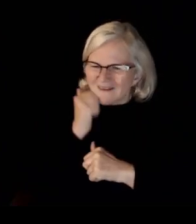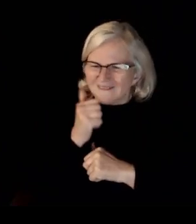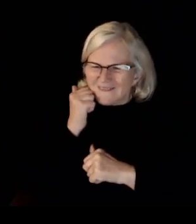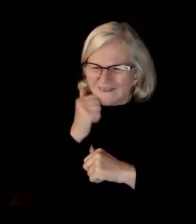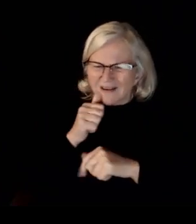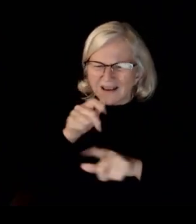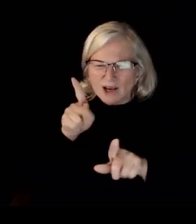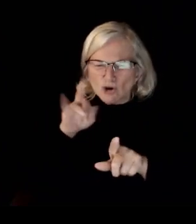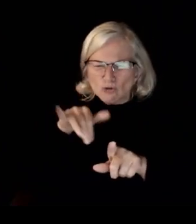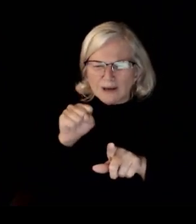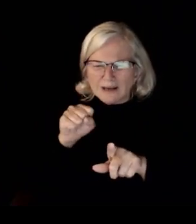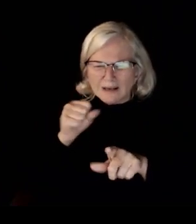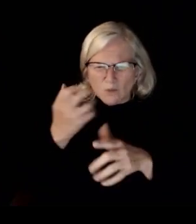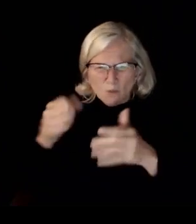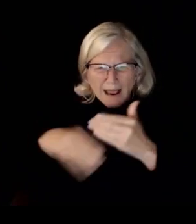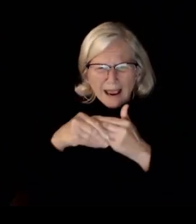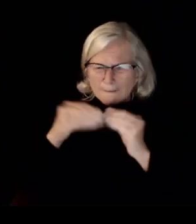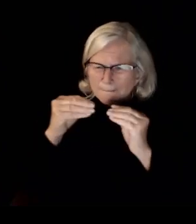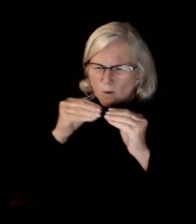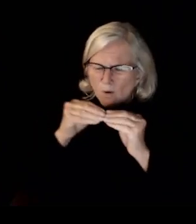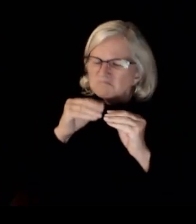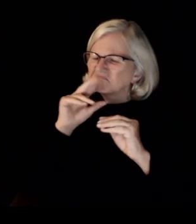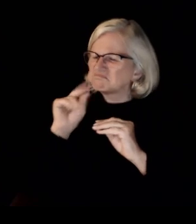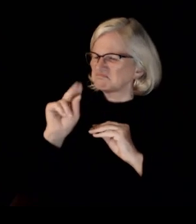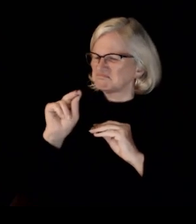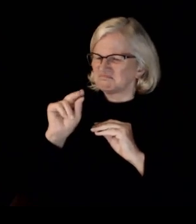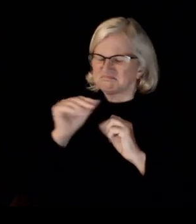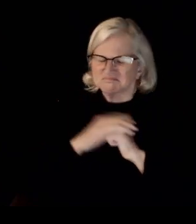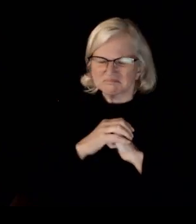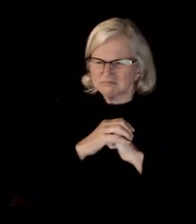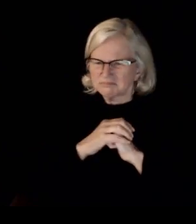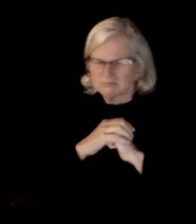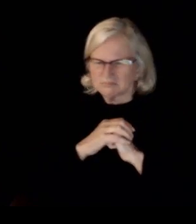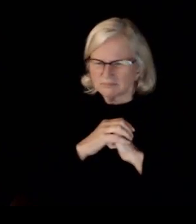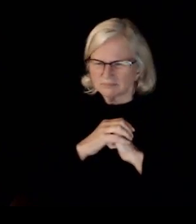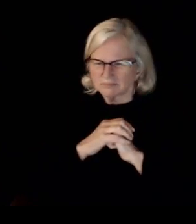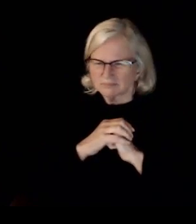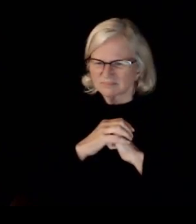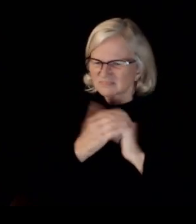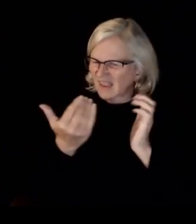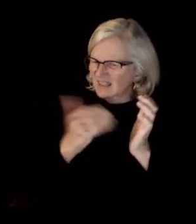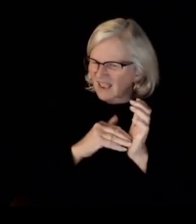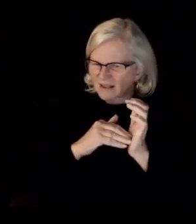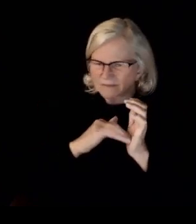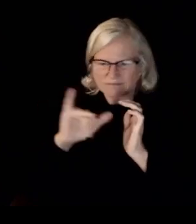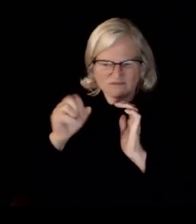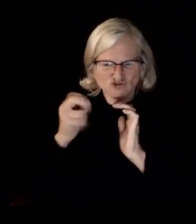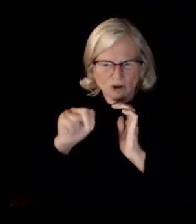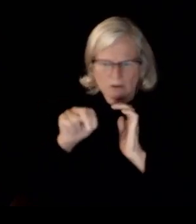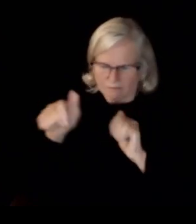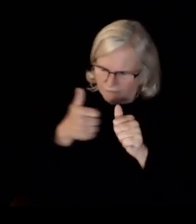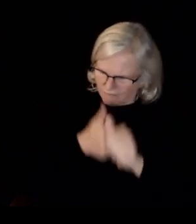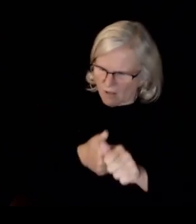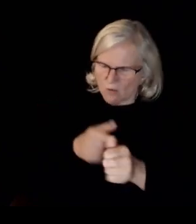Kris: Nope. I would just reiterate what you said and certainly I guess if you are using